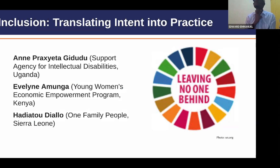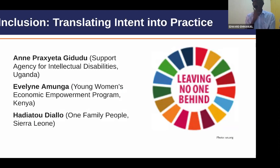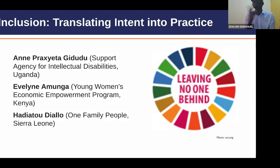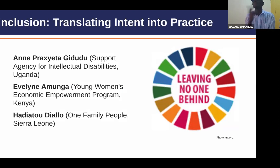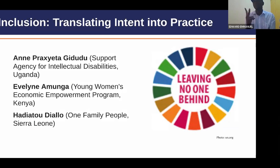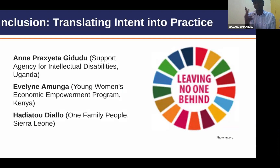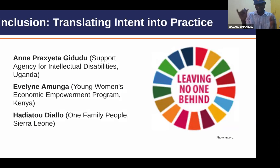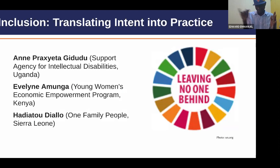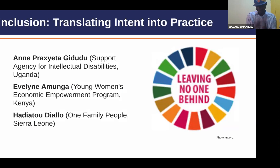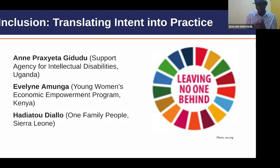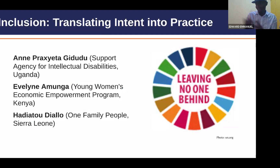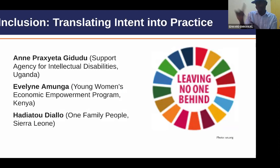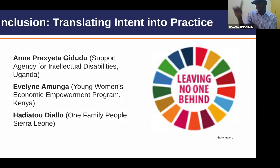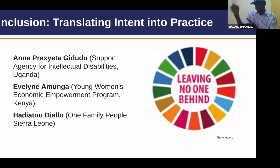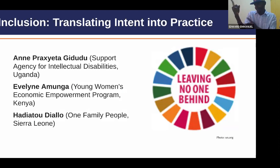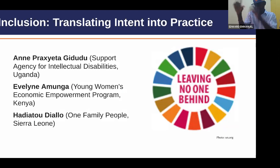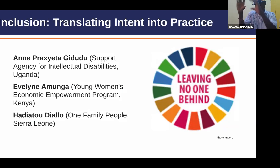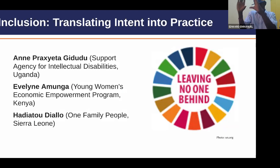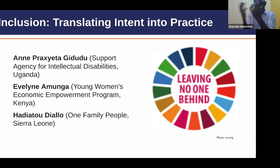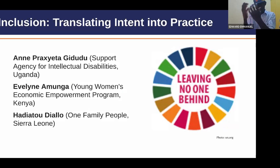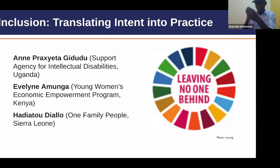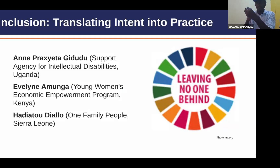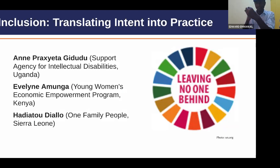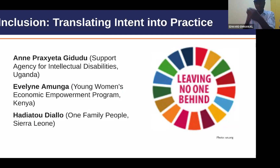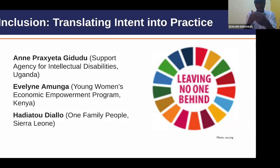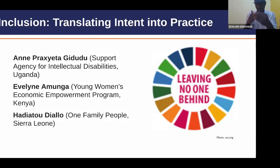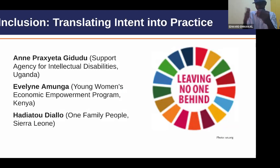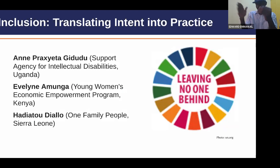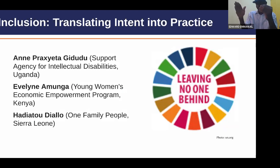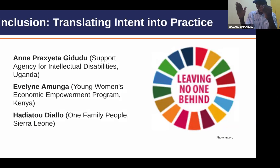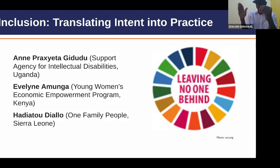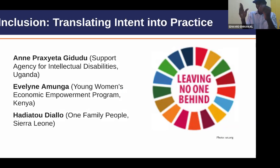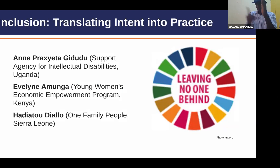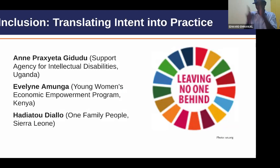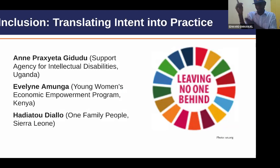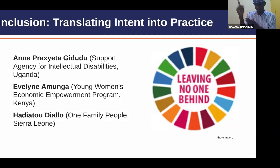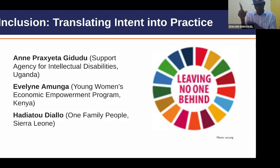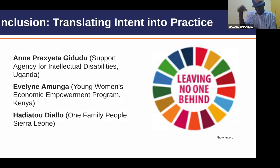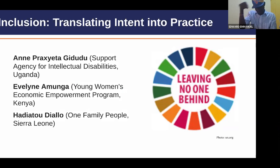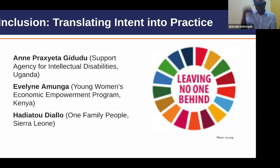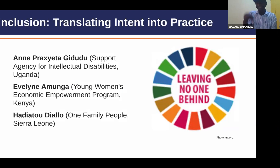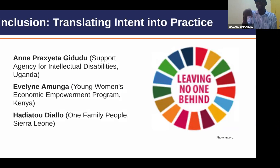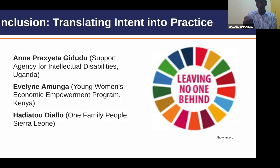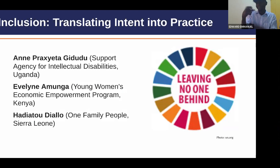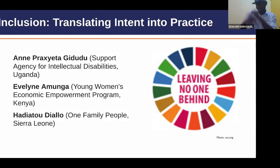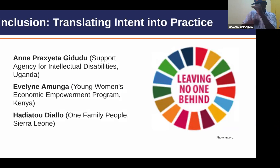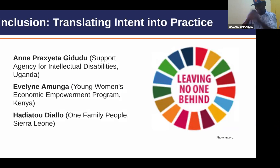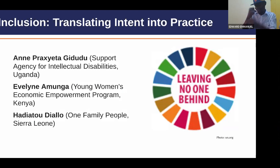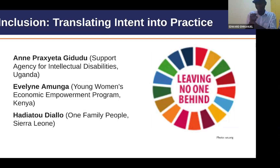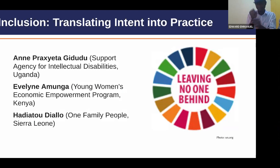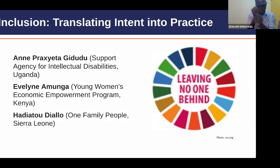First the mention of community. Y a Web with housting of meeting but us a I d.